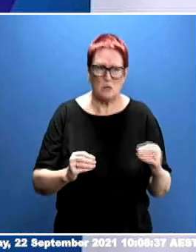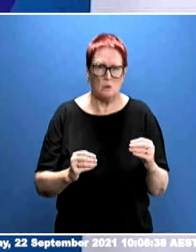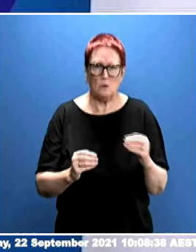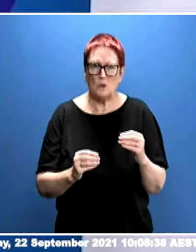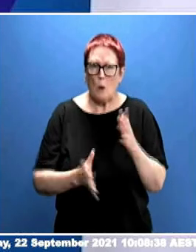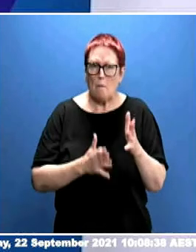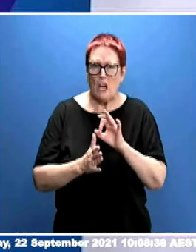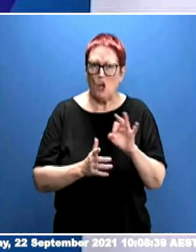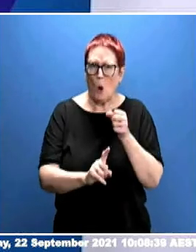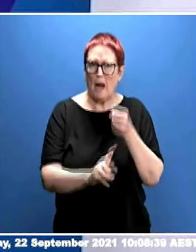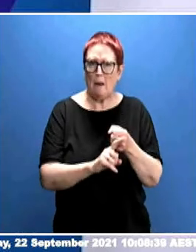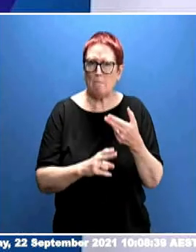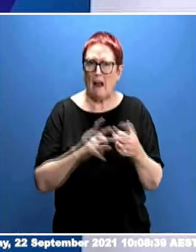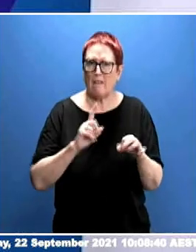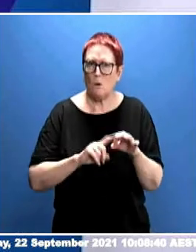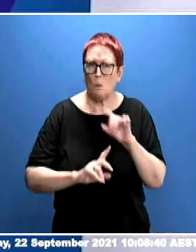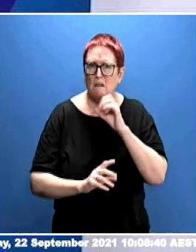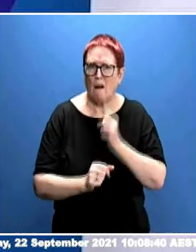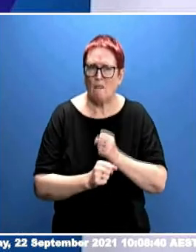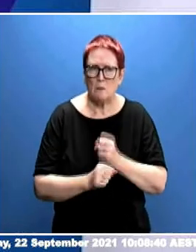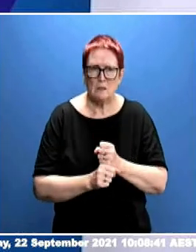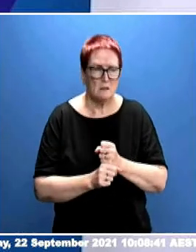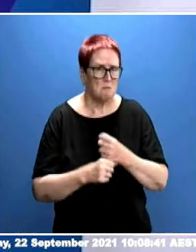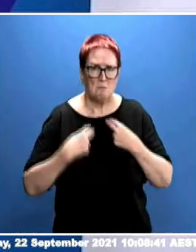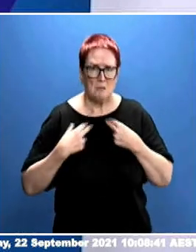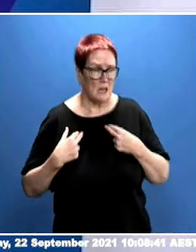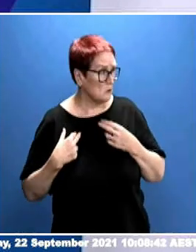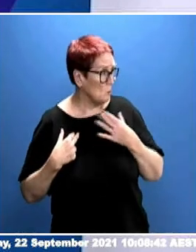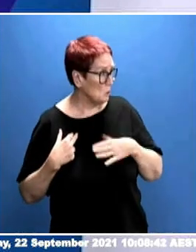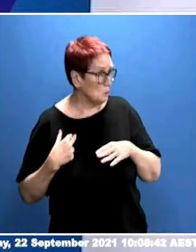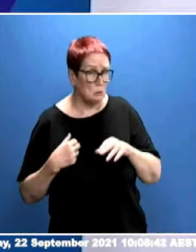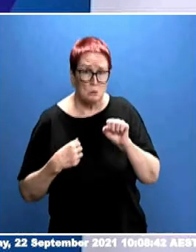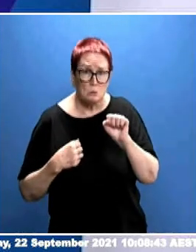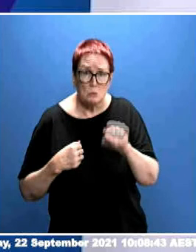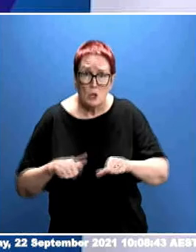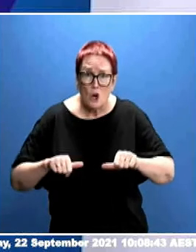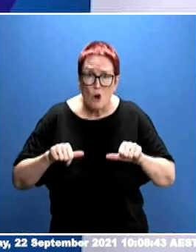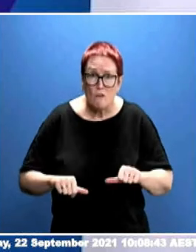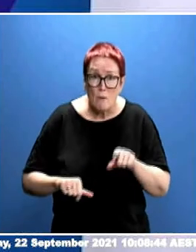Mr Crowley may wish to confirm that, but it would seem to me that